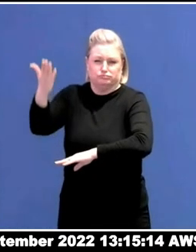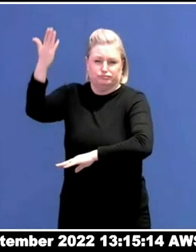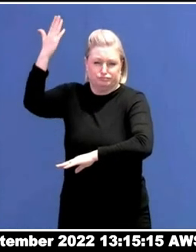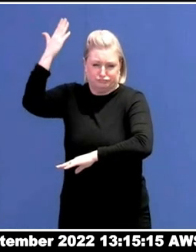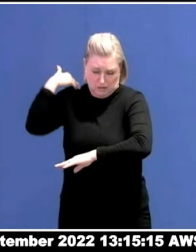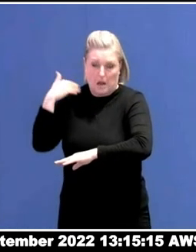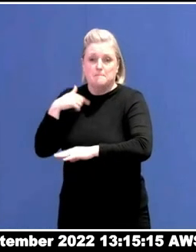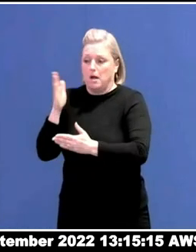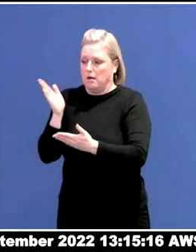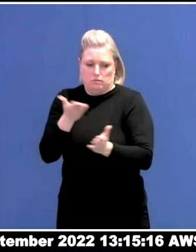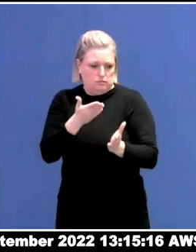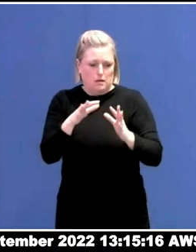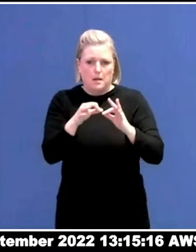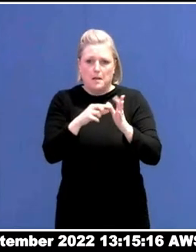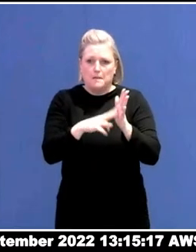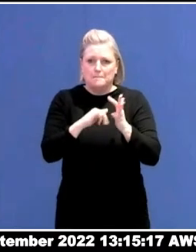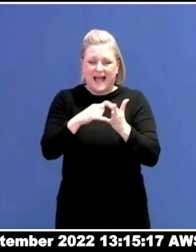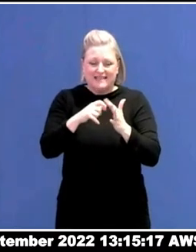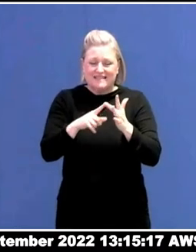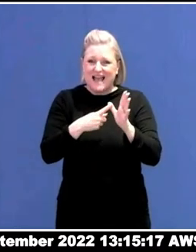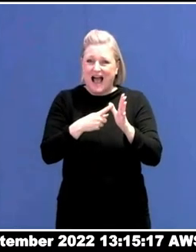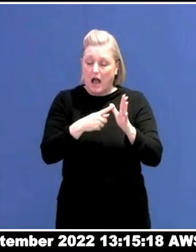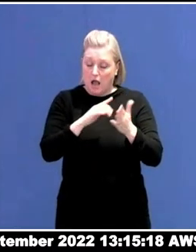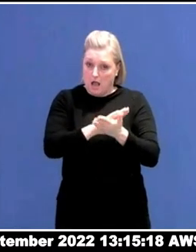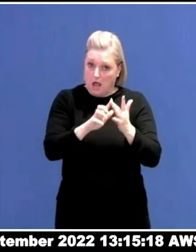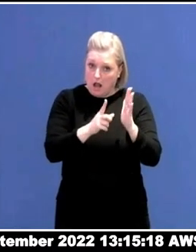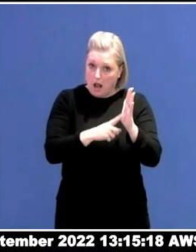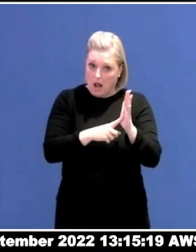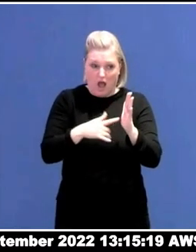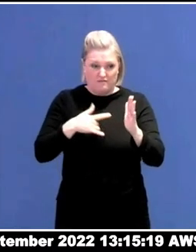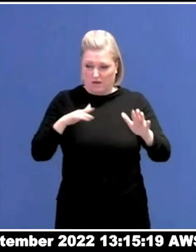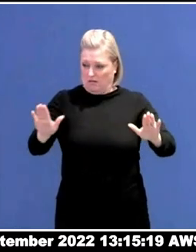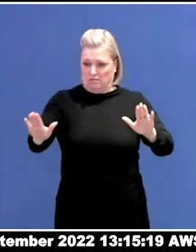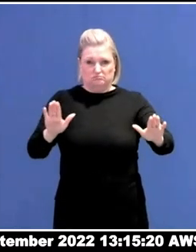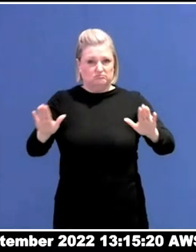And when you look at the current philosophy, it's brutal, it's cruel and it's just